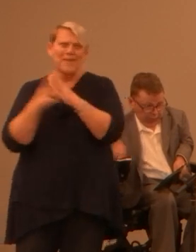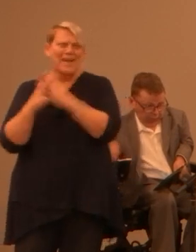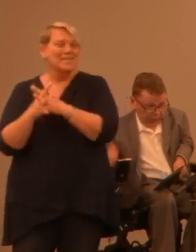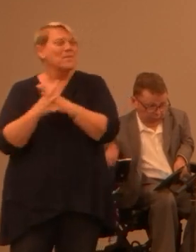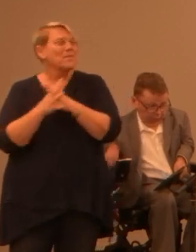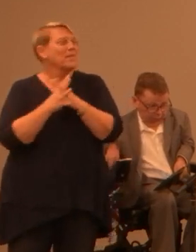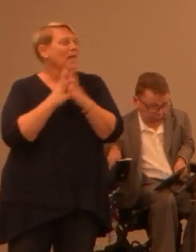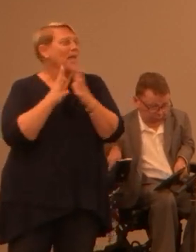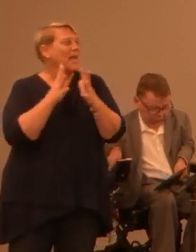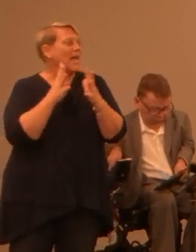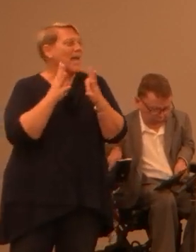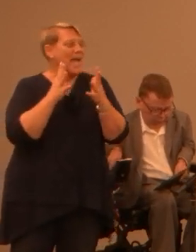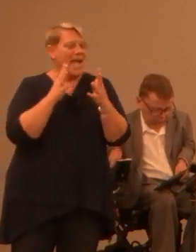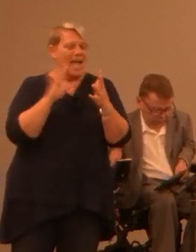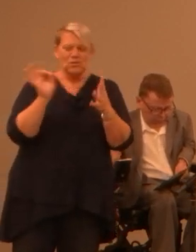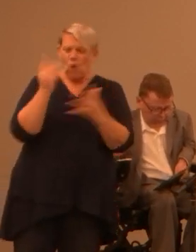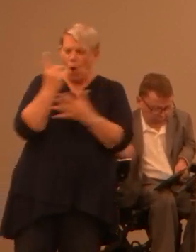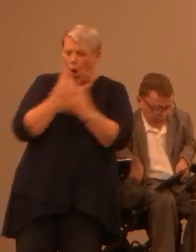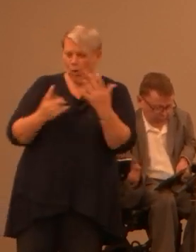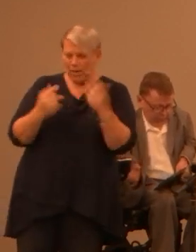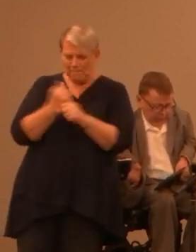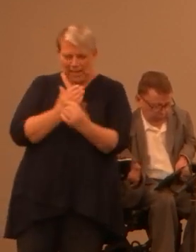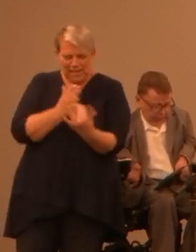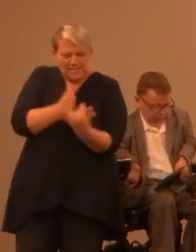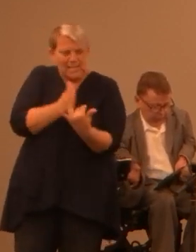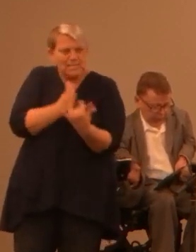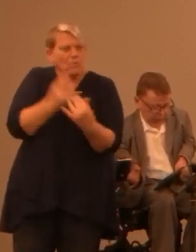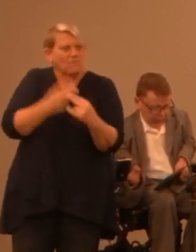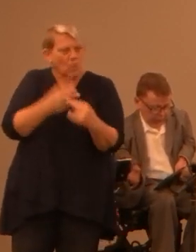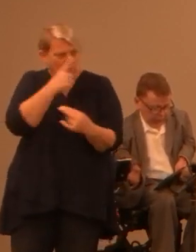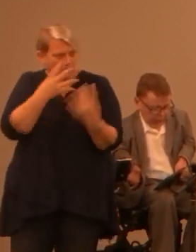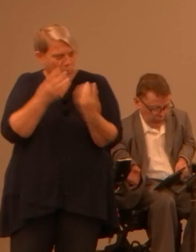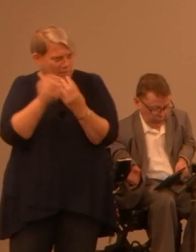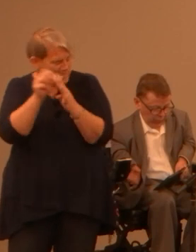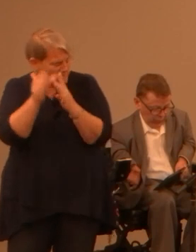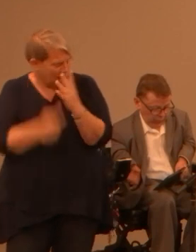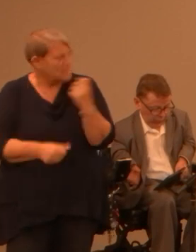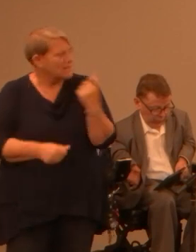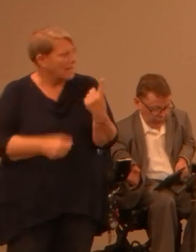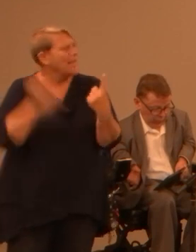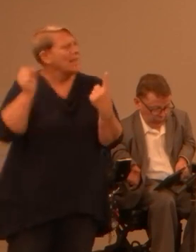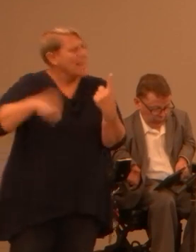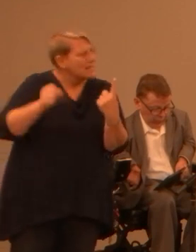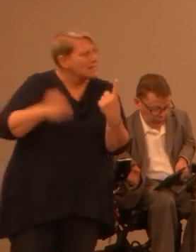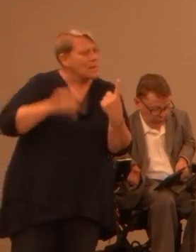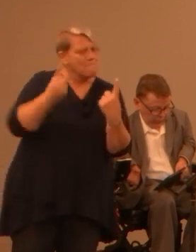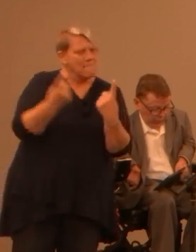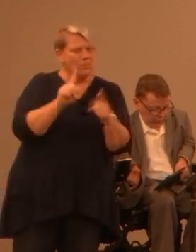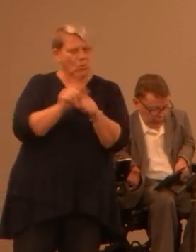not only making it accessible for people with disability, but we also value making